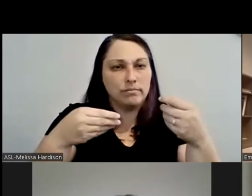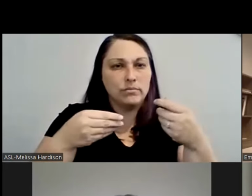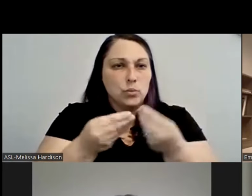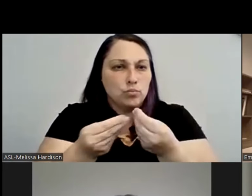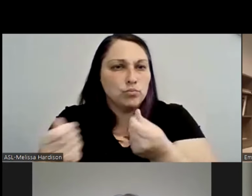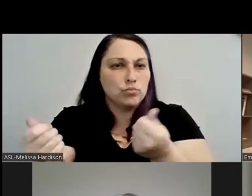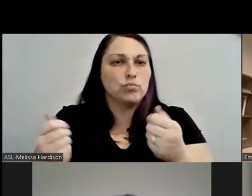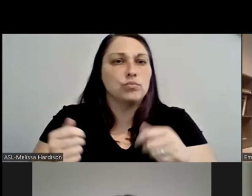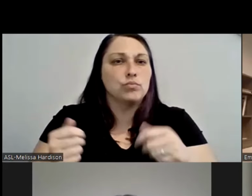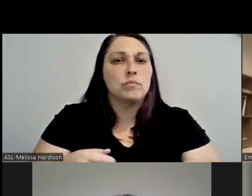Jon Pynoos.